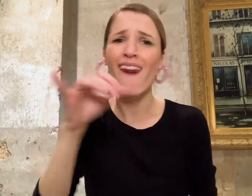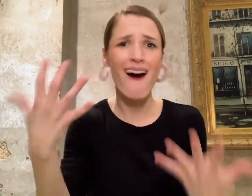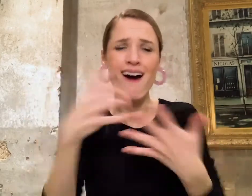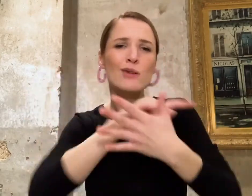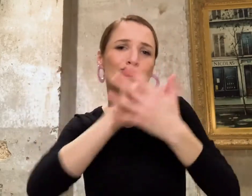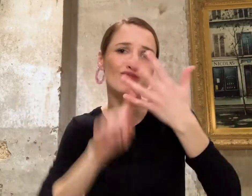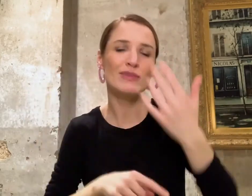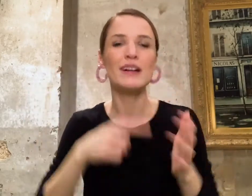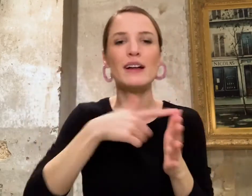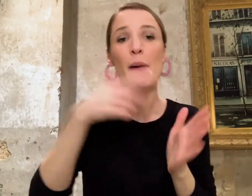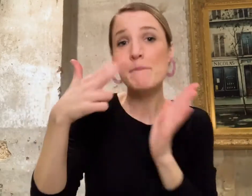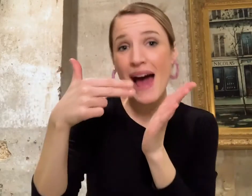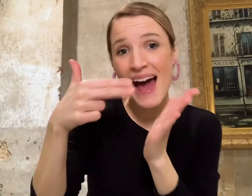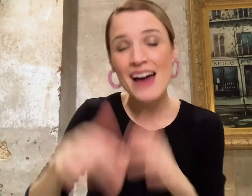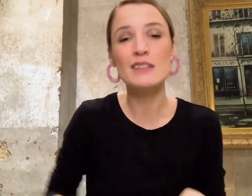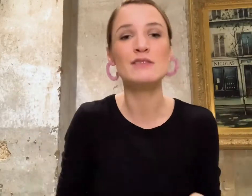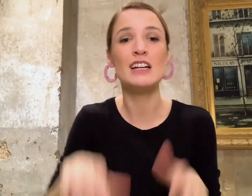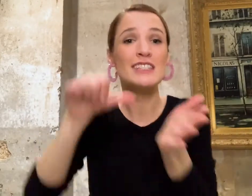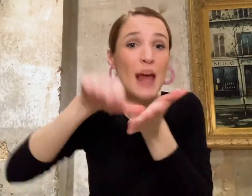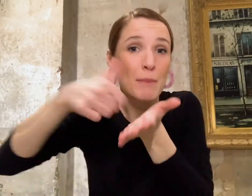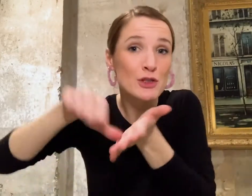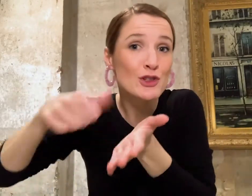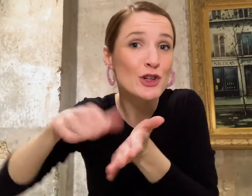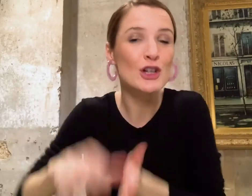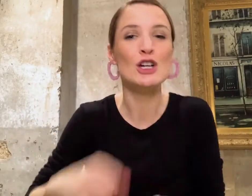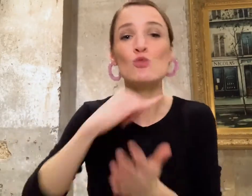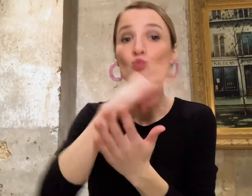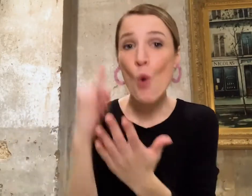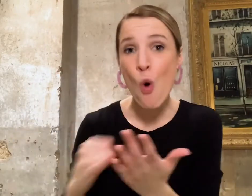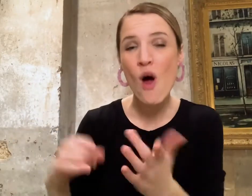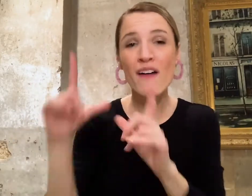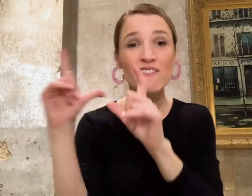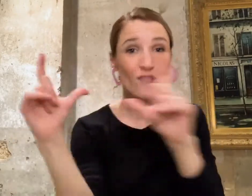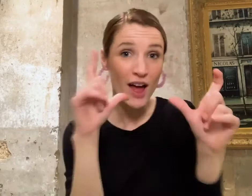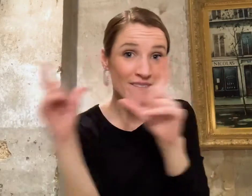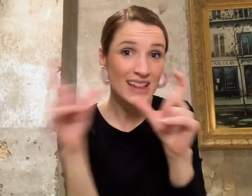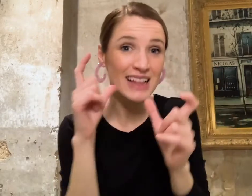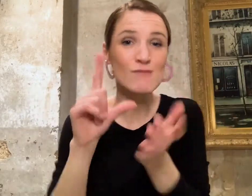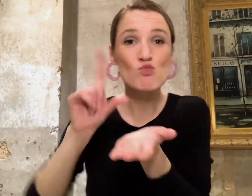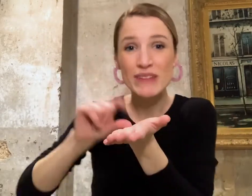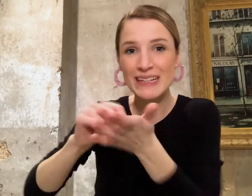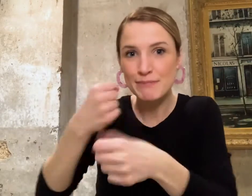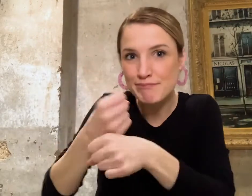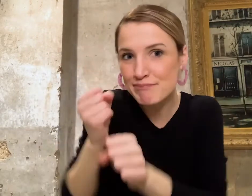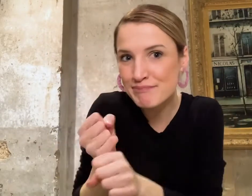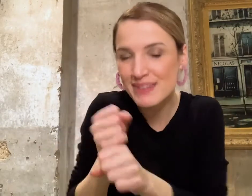(painting, sculpture, drawing, photography, printmaking)